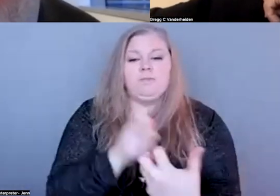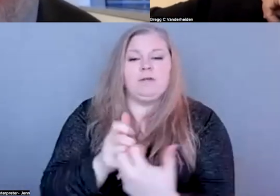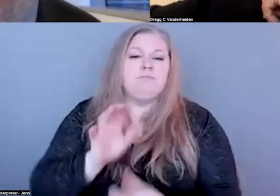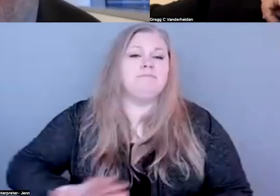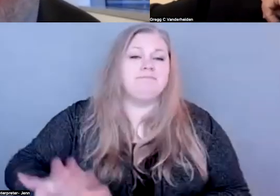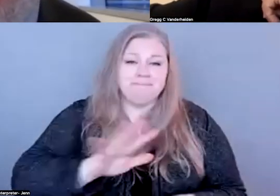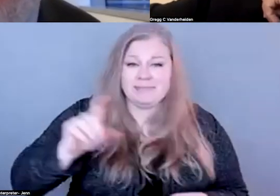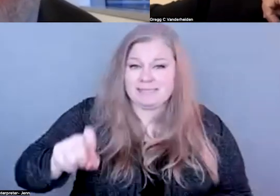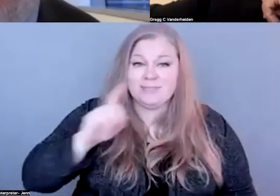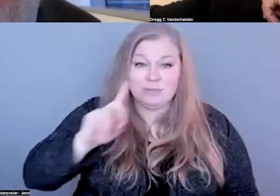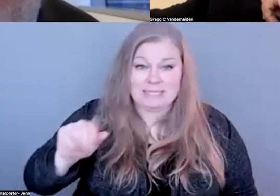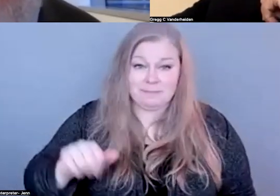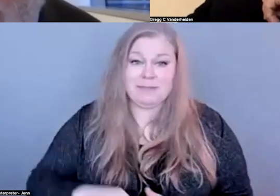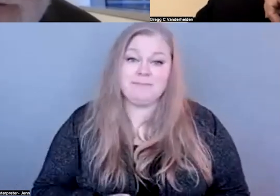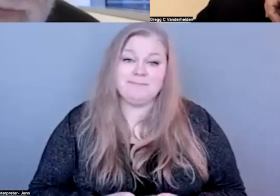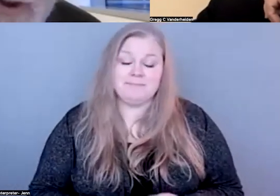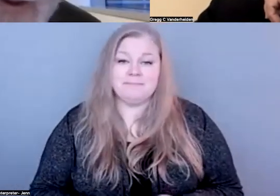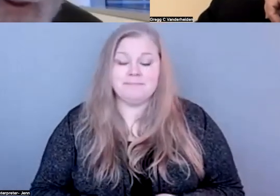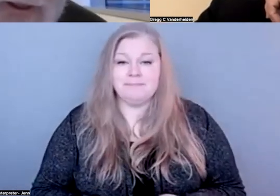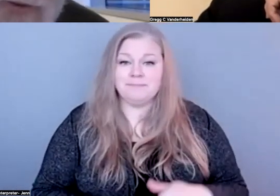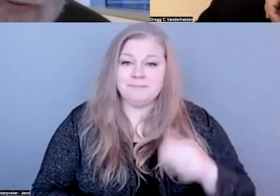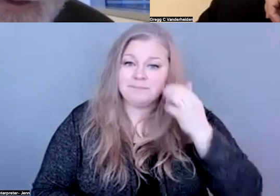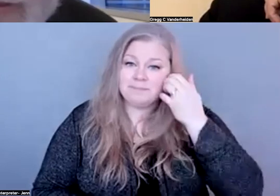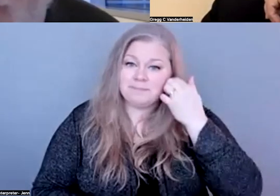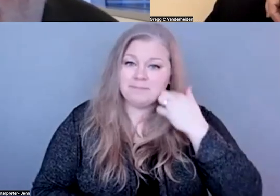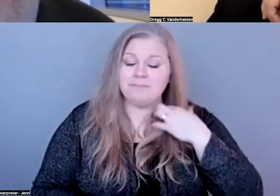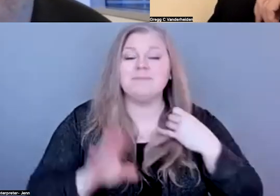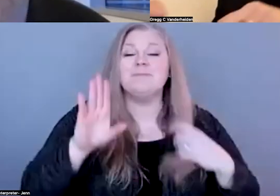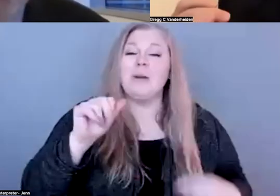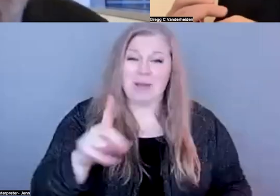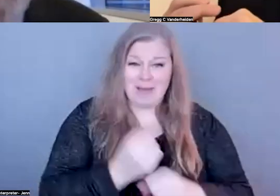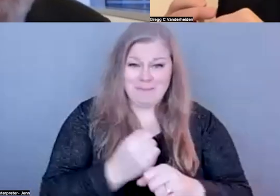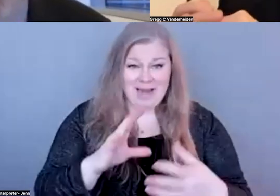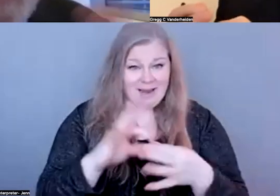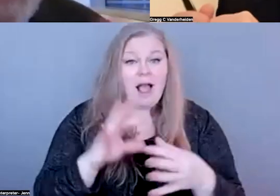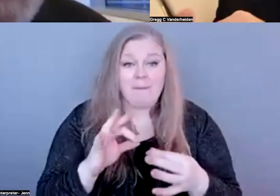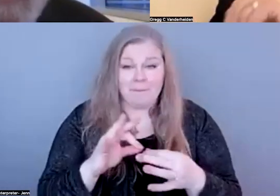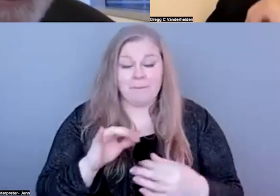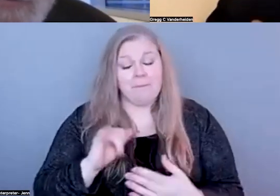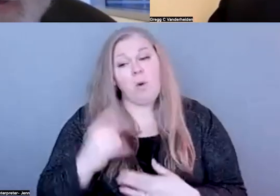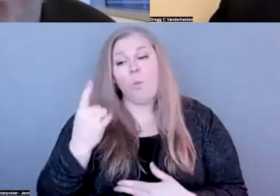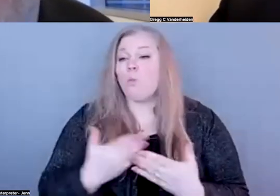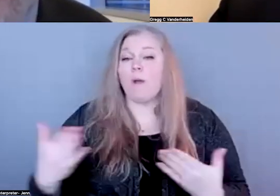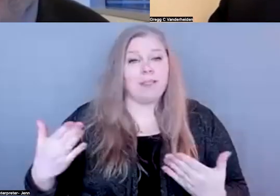When Bran made the comment, the one thing that we can overcome in any of